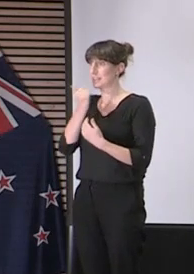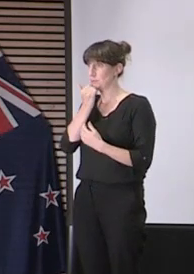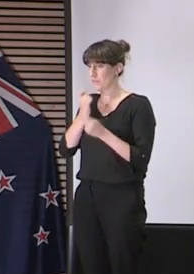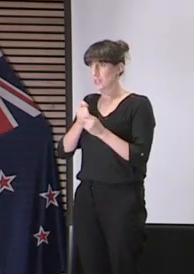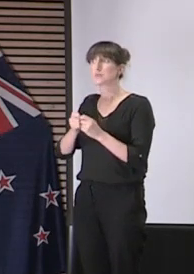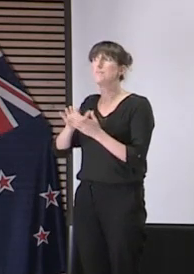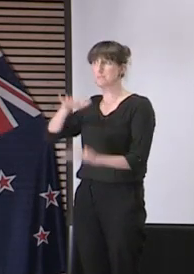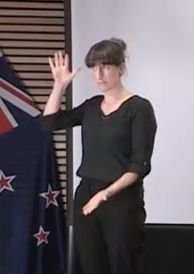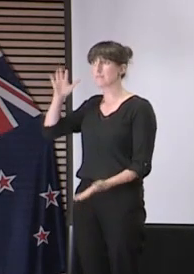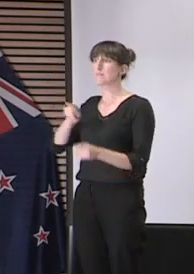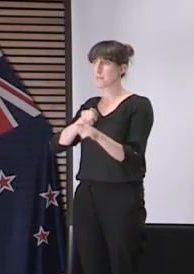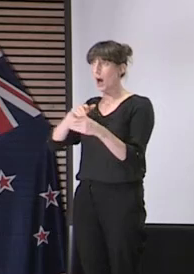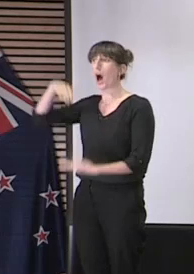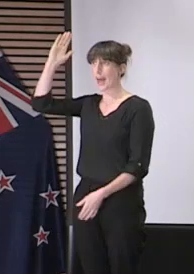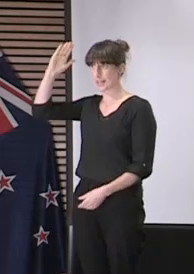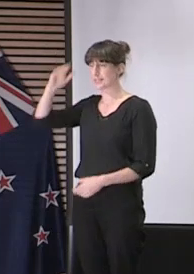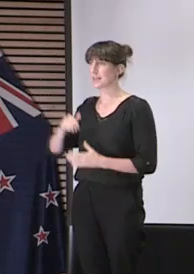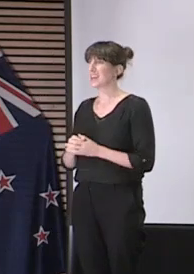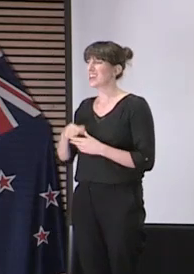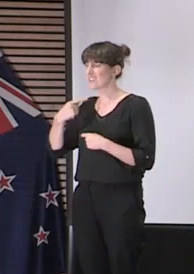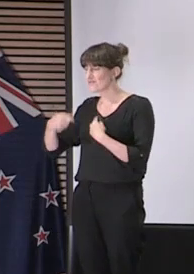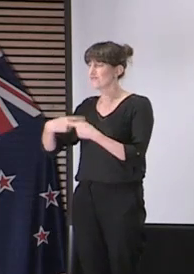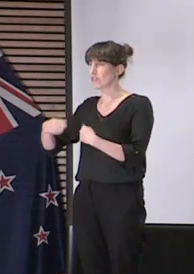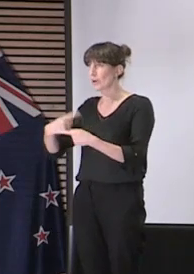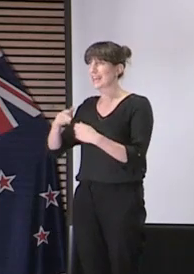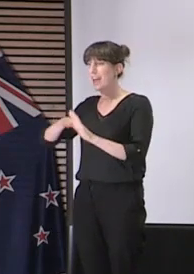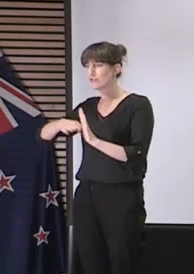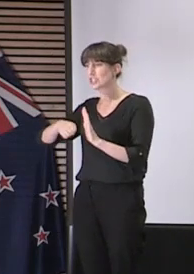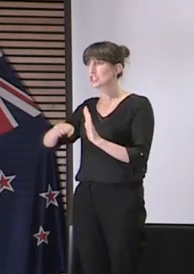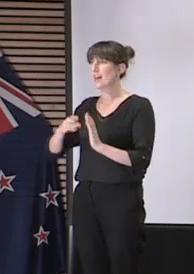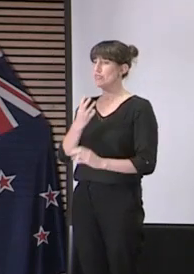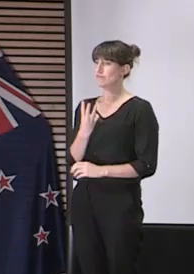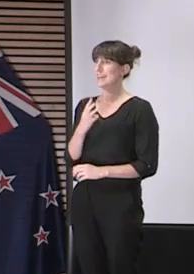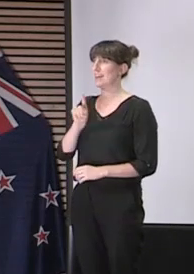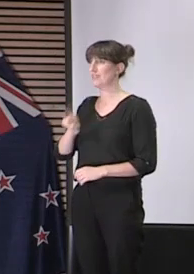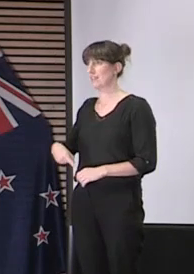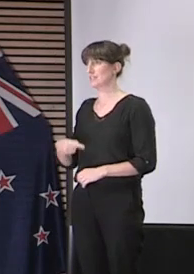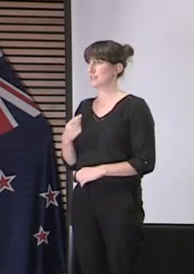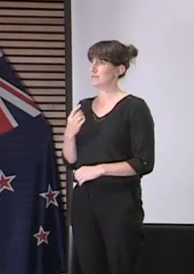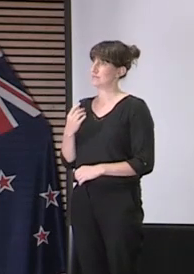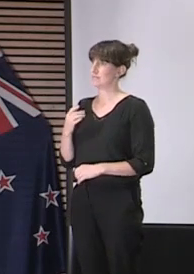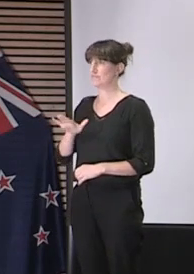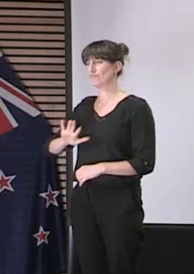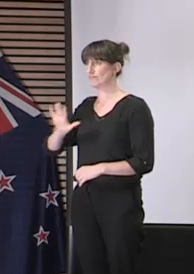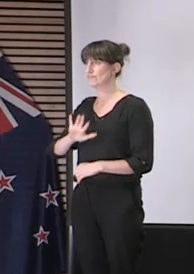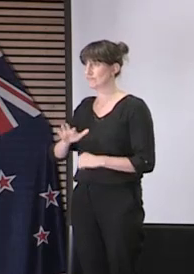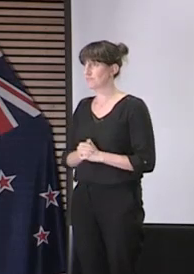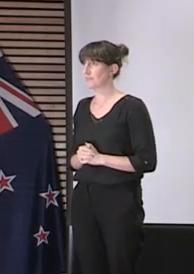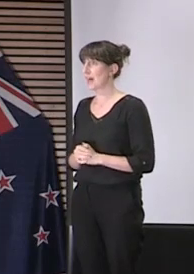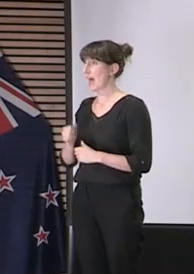today to 46,875. Yet was our highest number of daily tests